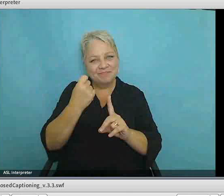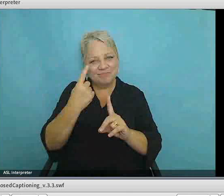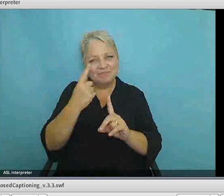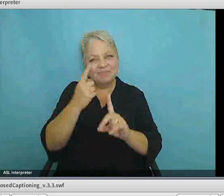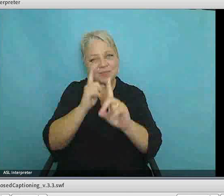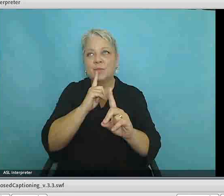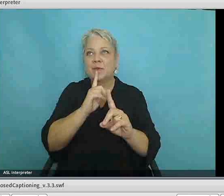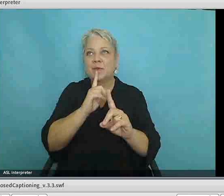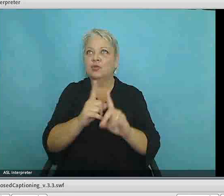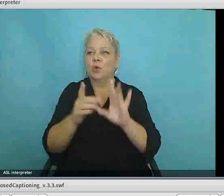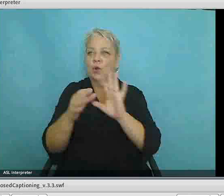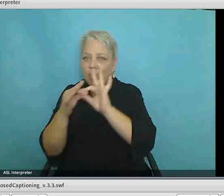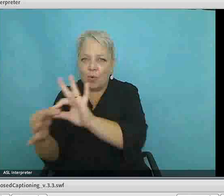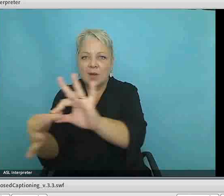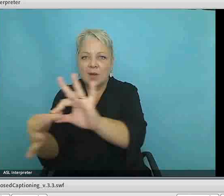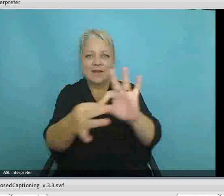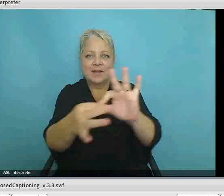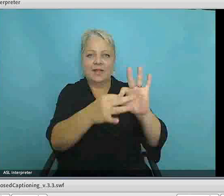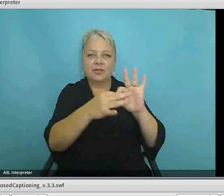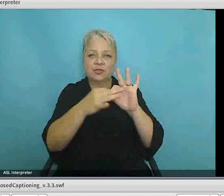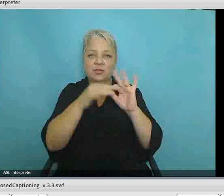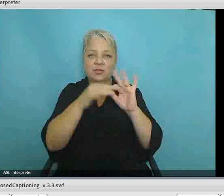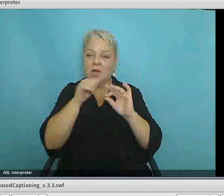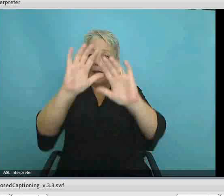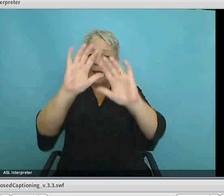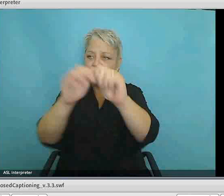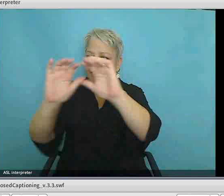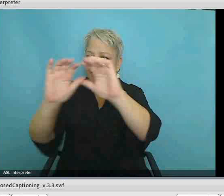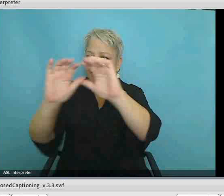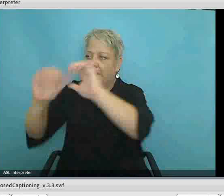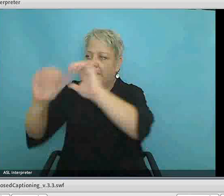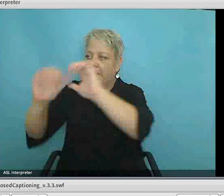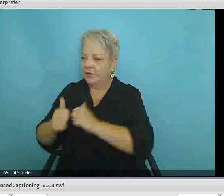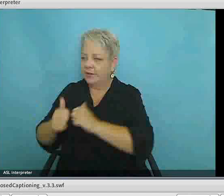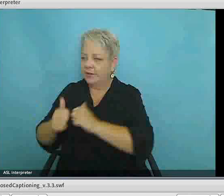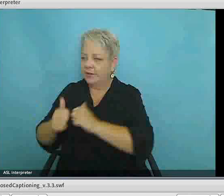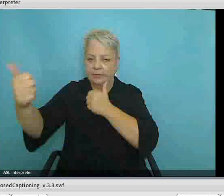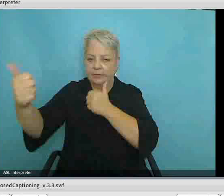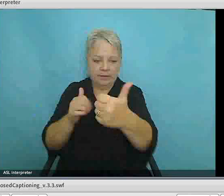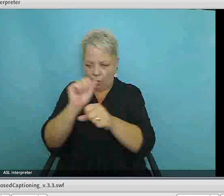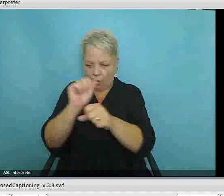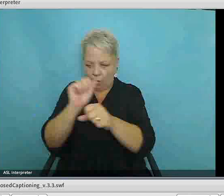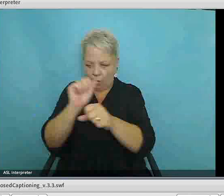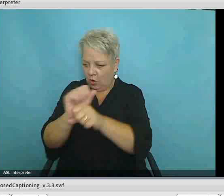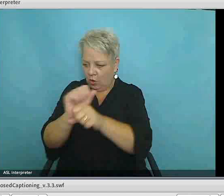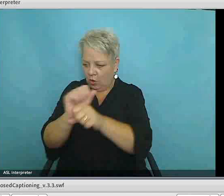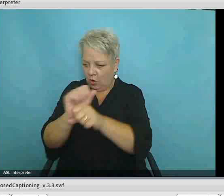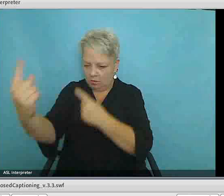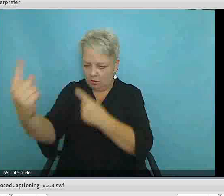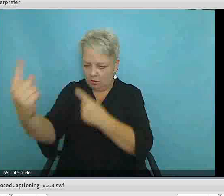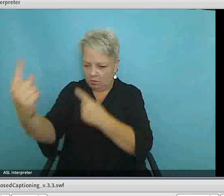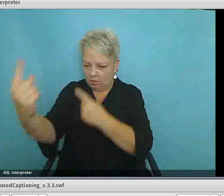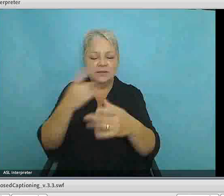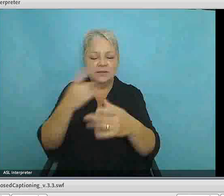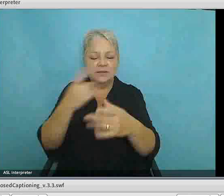Great. I have another service-related question. You spoke previously about group adult foster care.